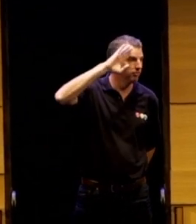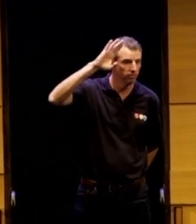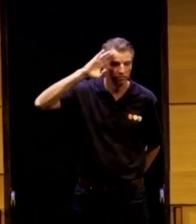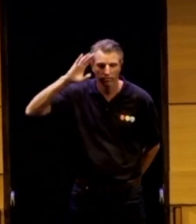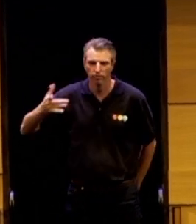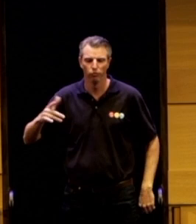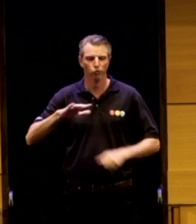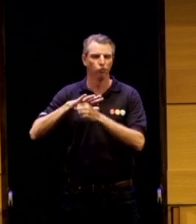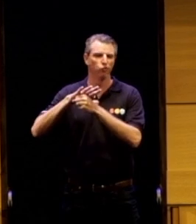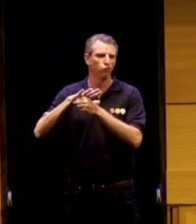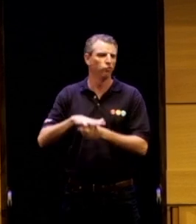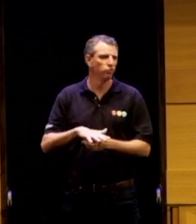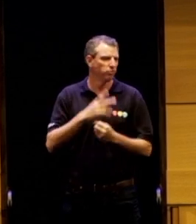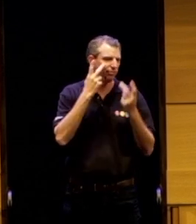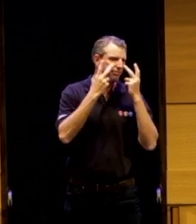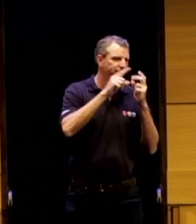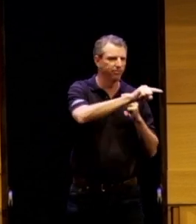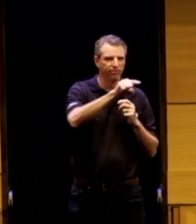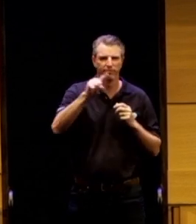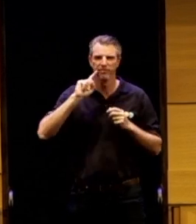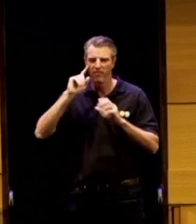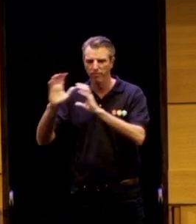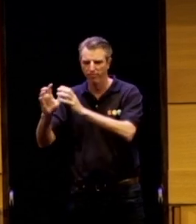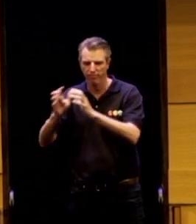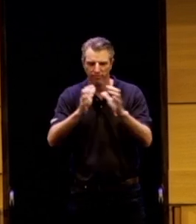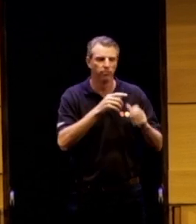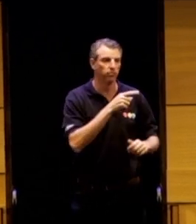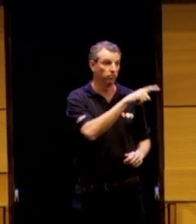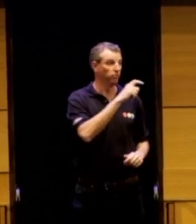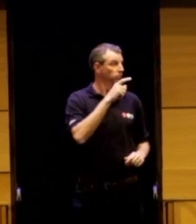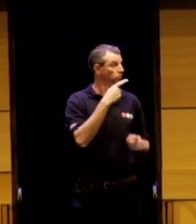Hello all. Oppression is a common theme among Deaf people